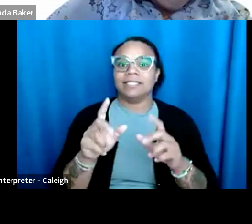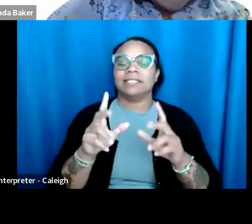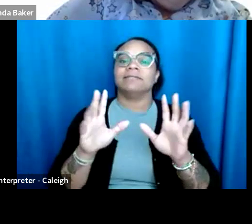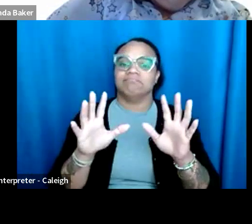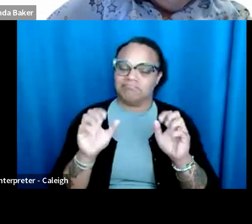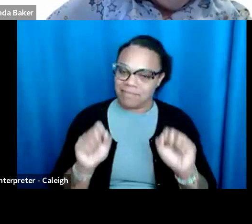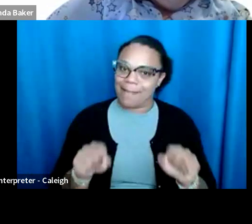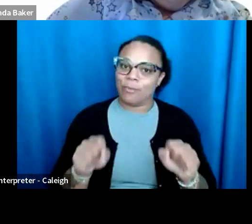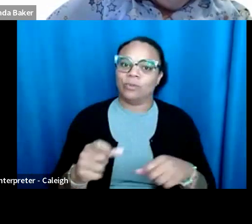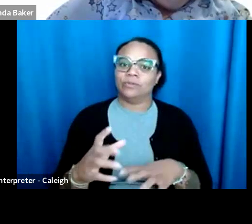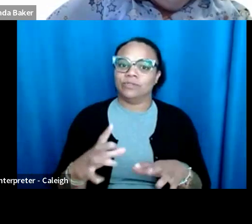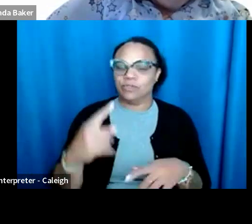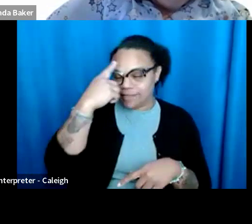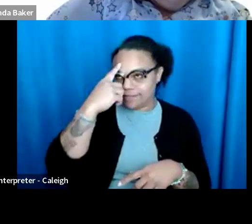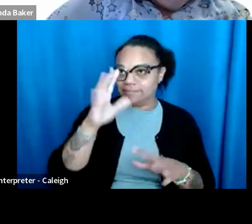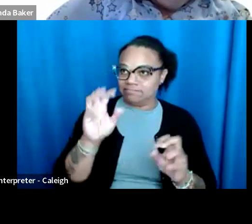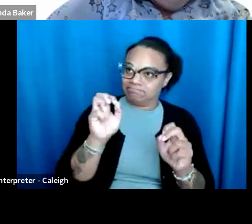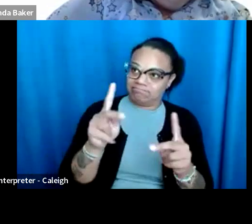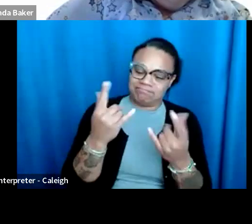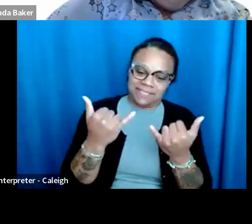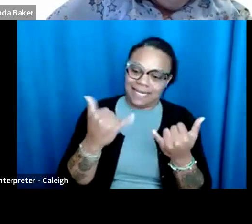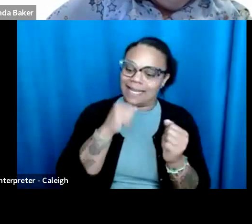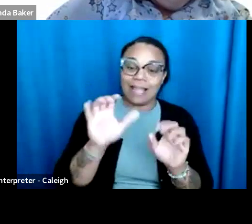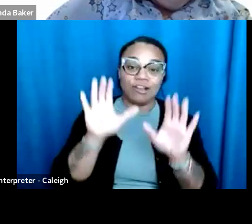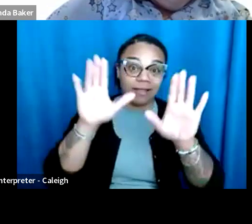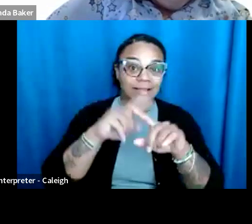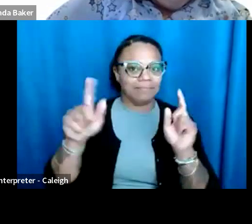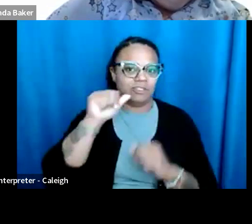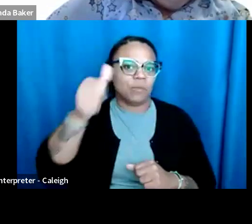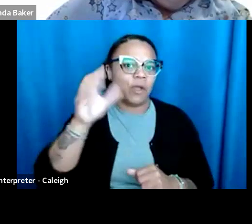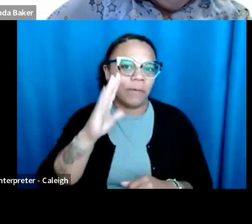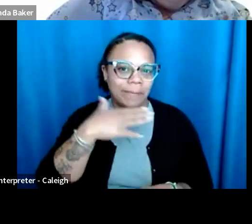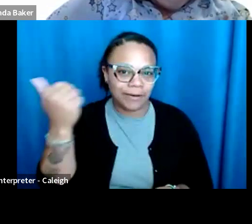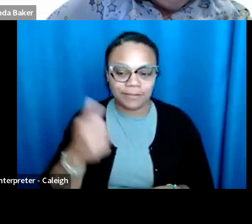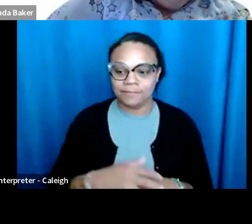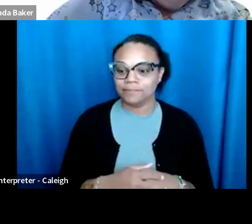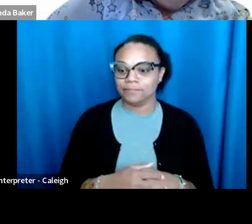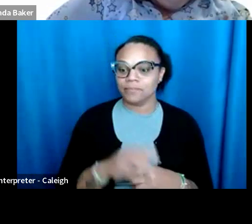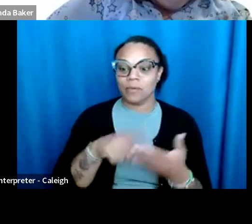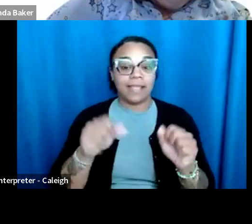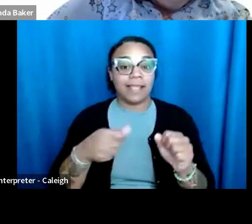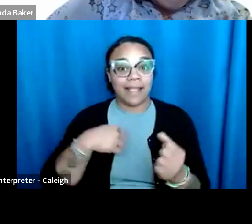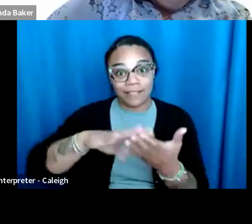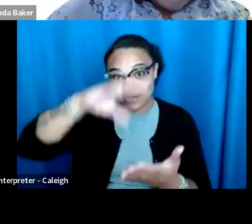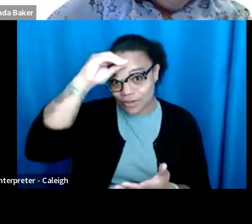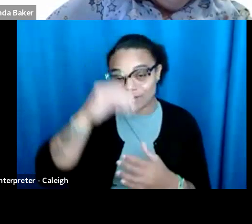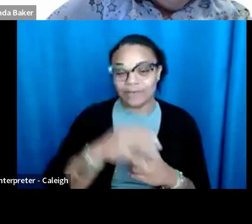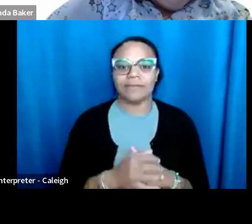but tomorrow will be a better day." Or what could I do? What could I learn from my inability to accomplish